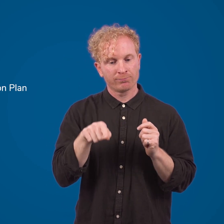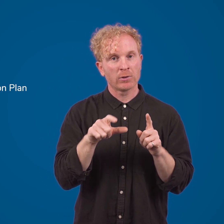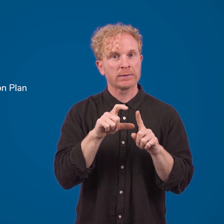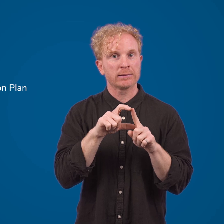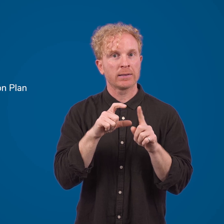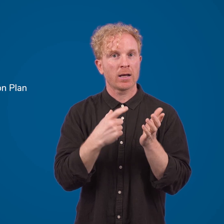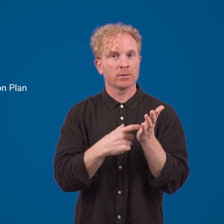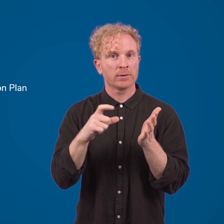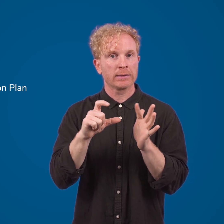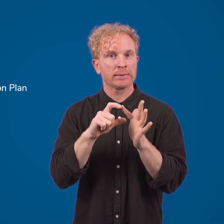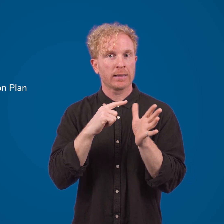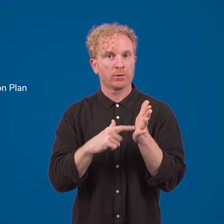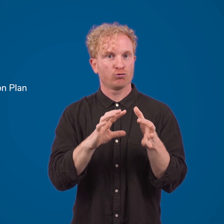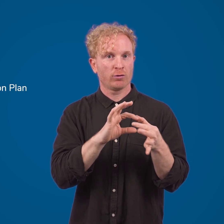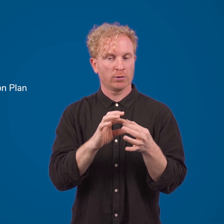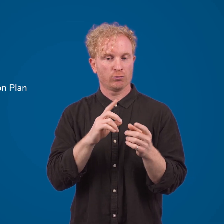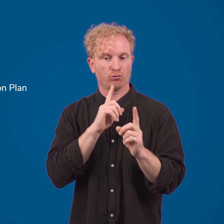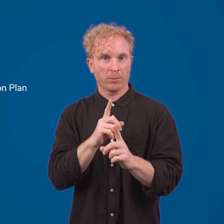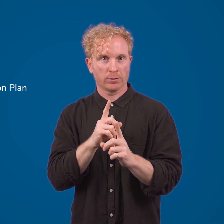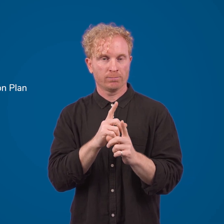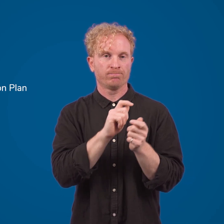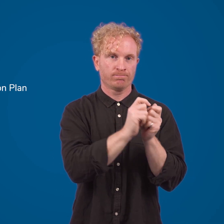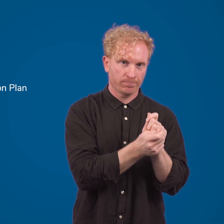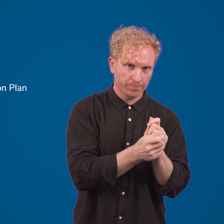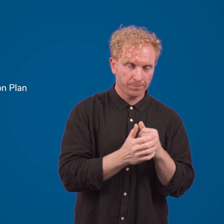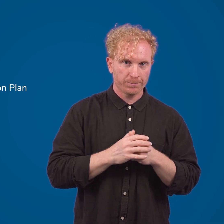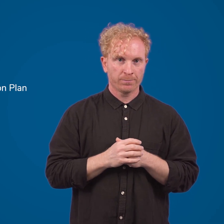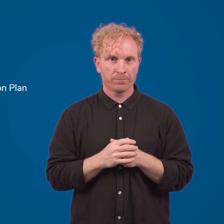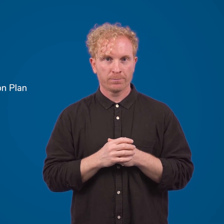to implement DRC data related recommendations.